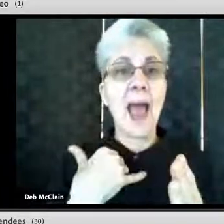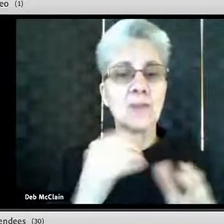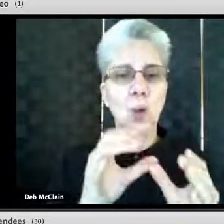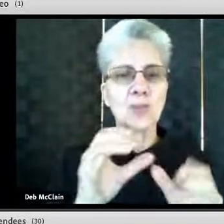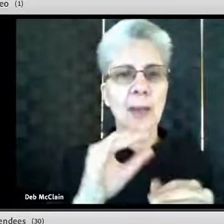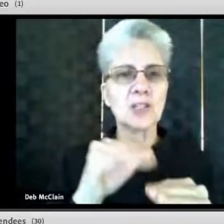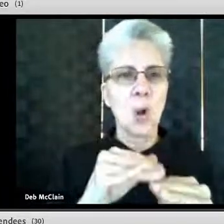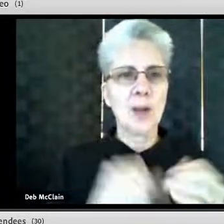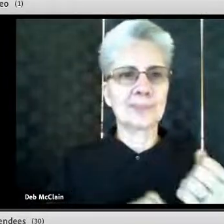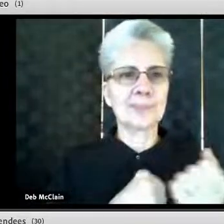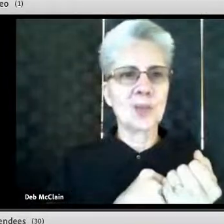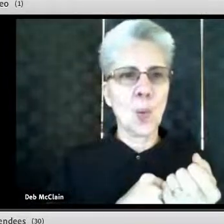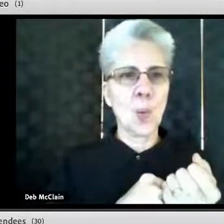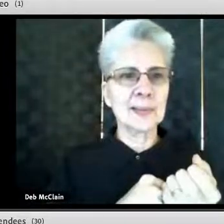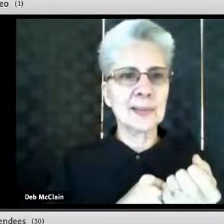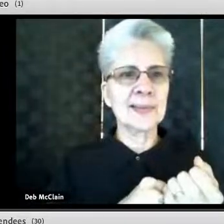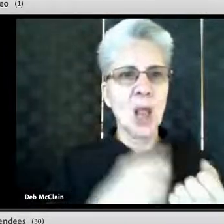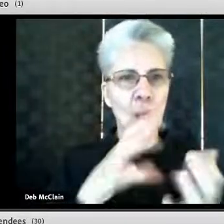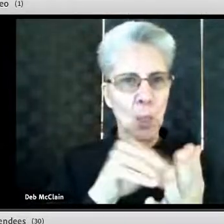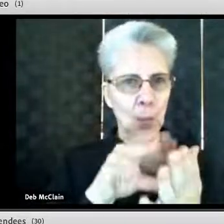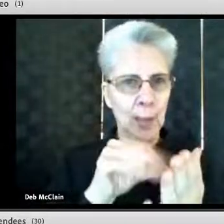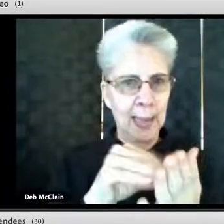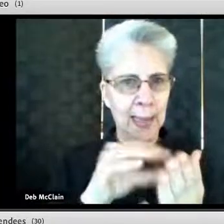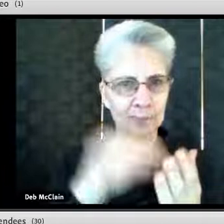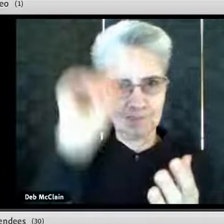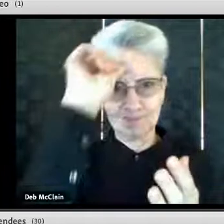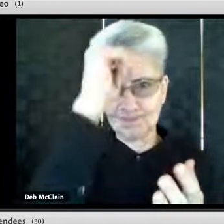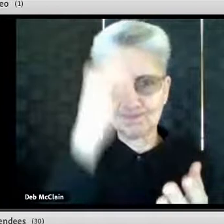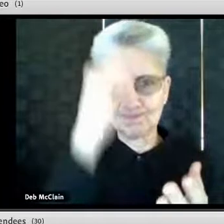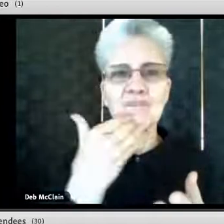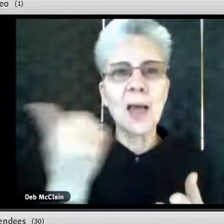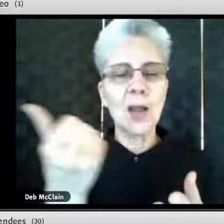if you have closed captioning on while you're learning.